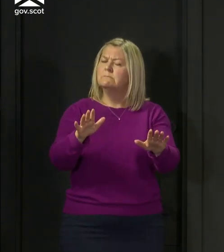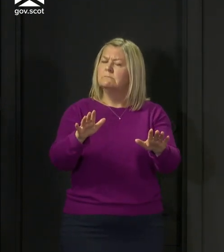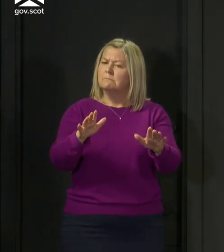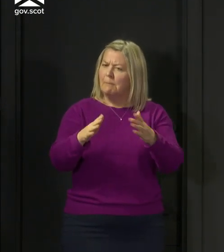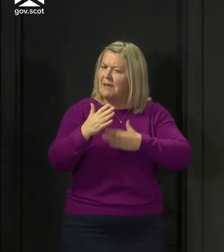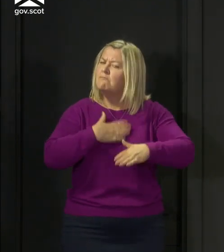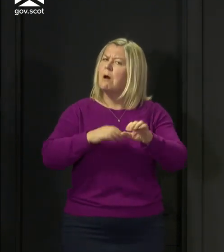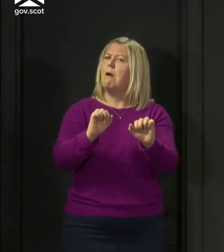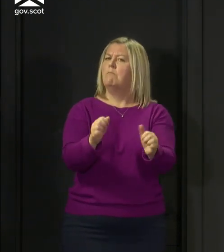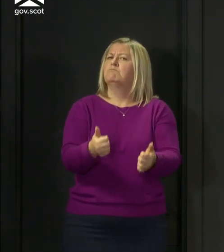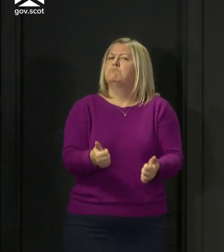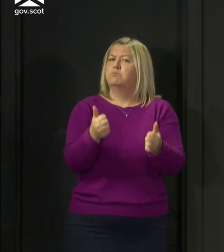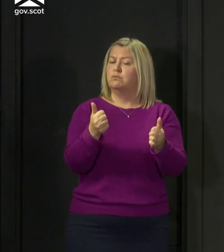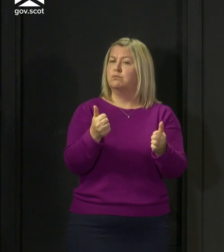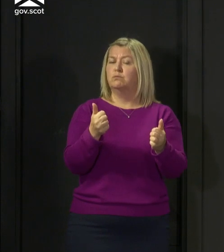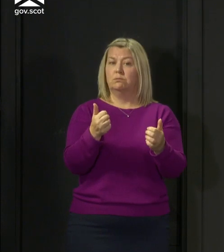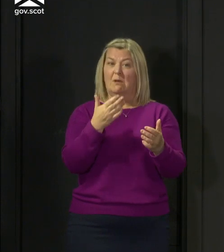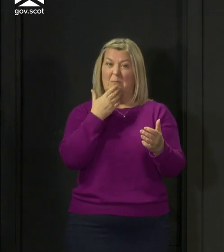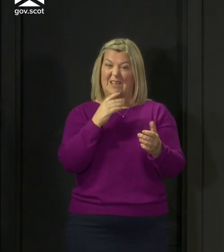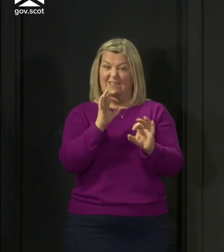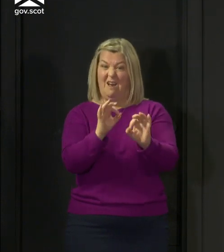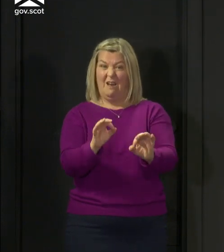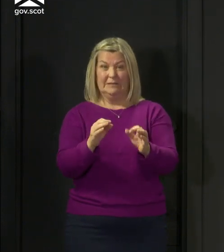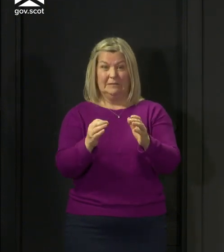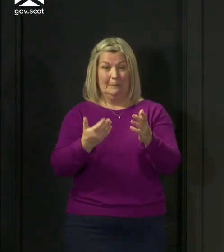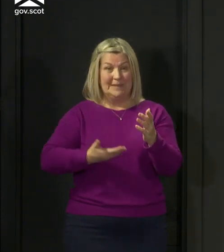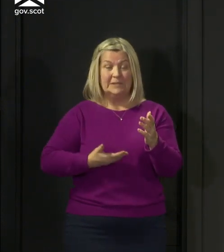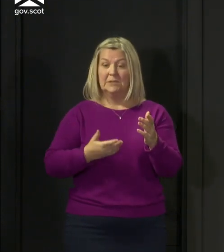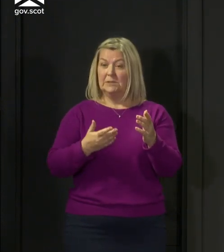far, and I would ask businesses to continue in Scotland, or with workers in Scotland,